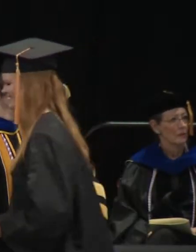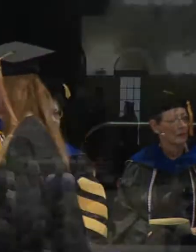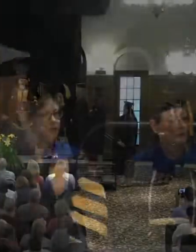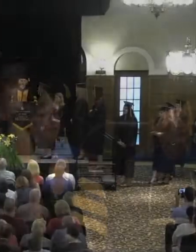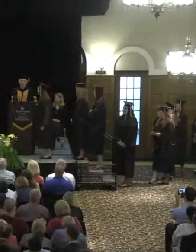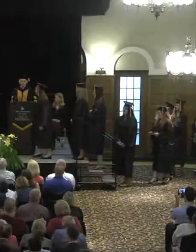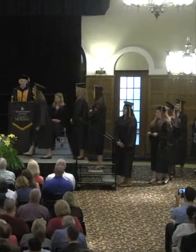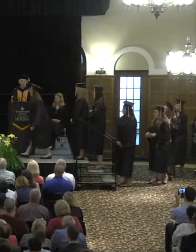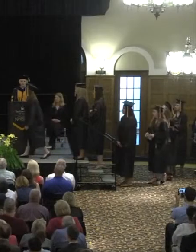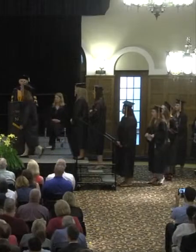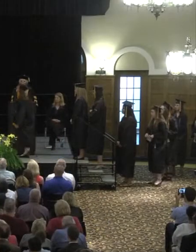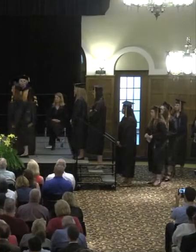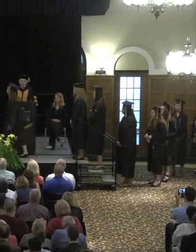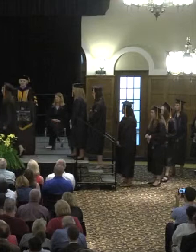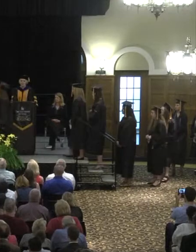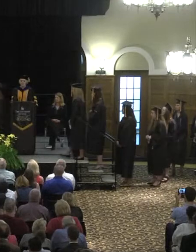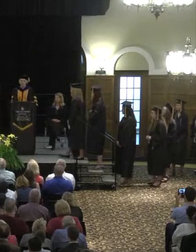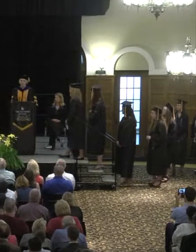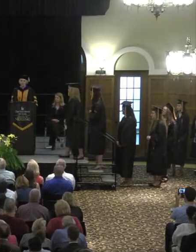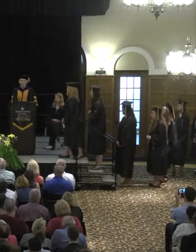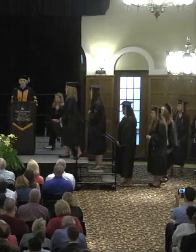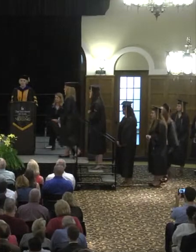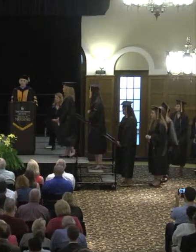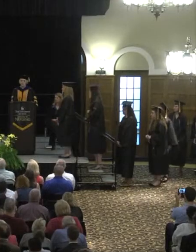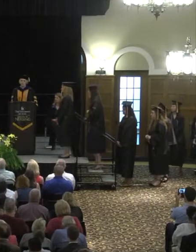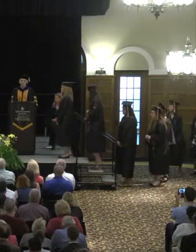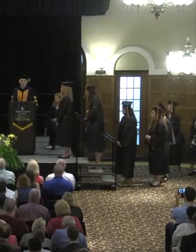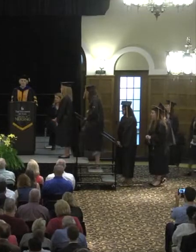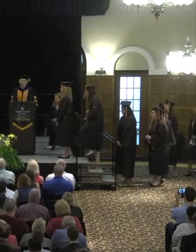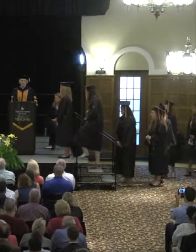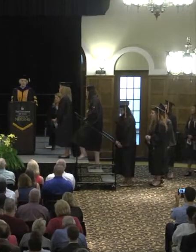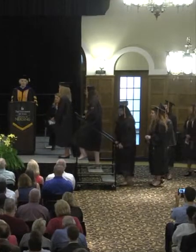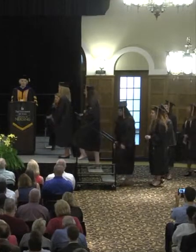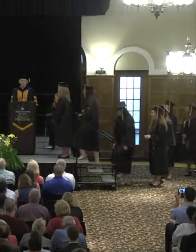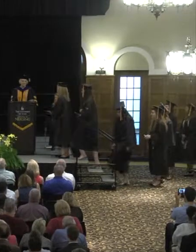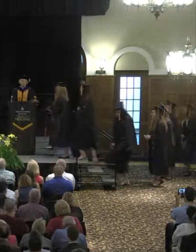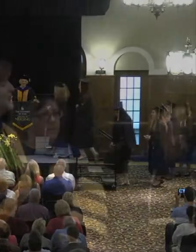Jamie Pepper, BSN, Bachelor of Science in Nursing.